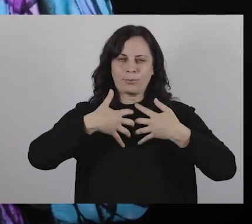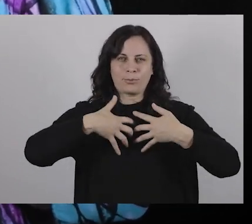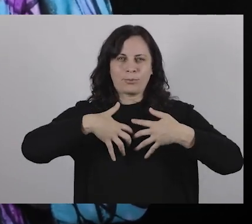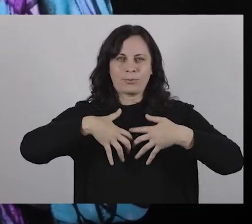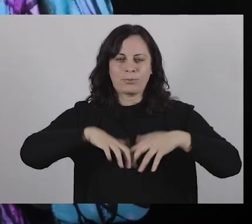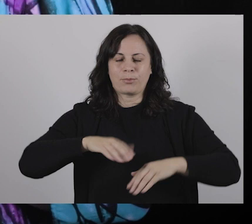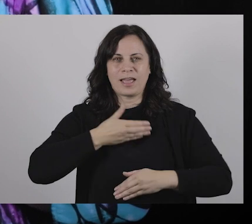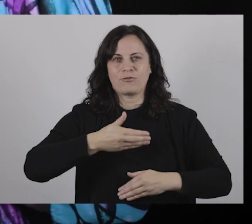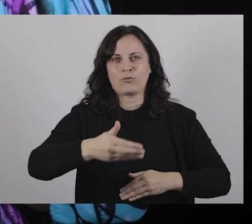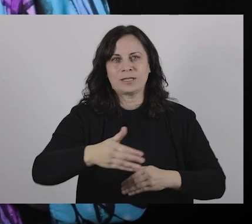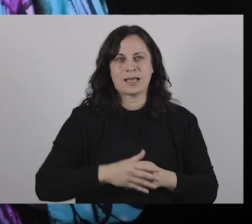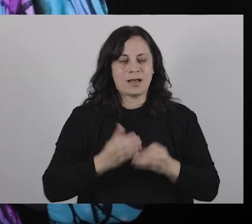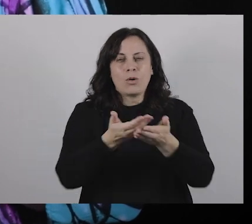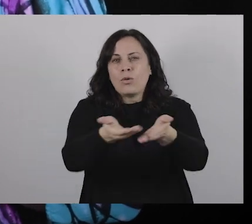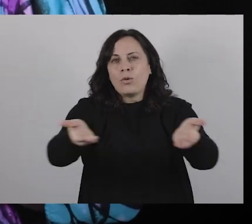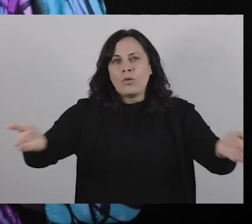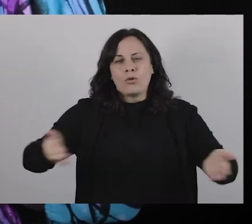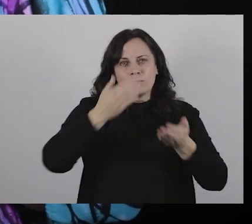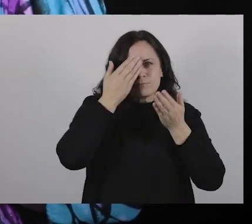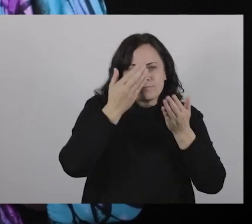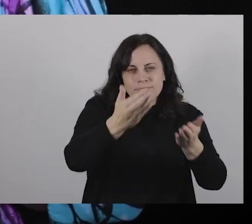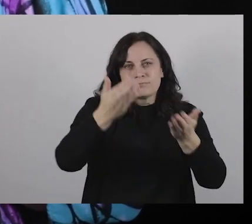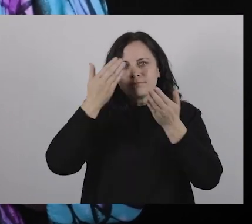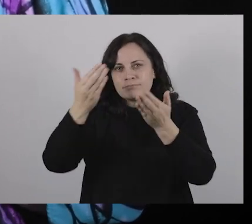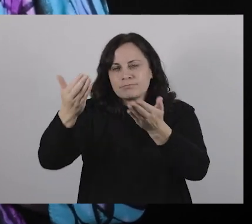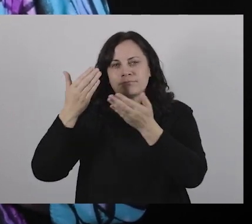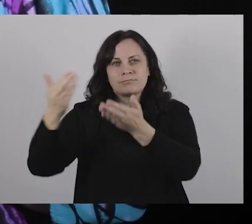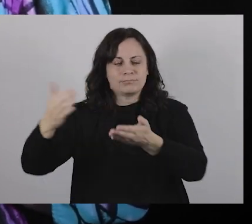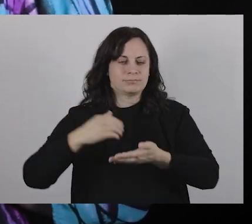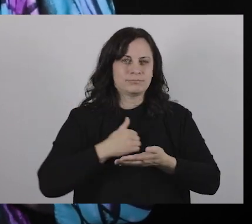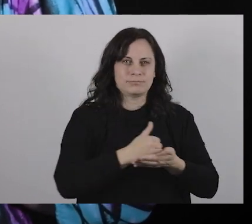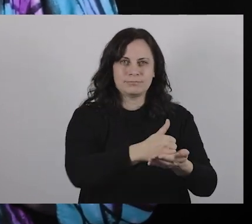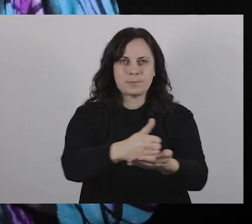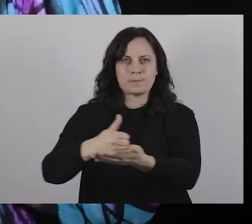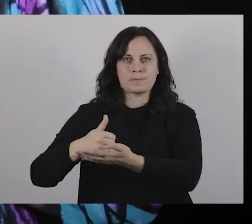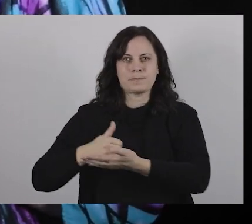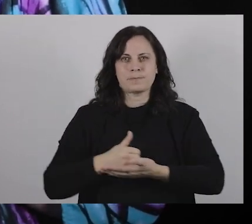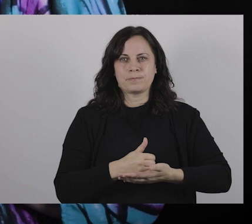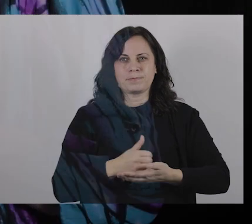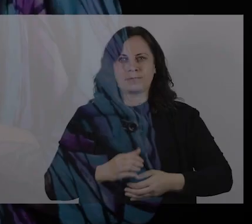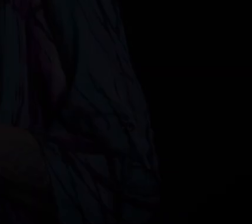And so to you all, ngā mihi. Tēnā koutou. Tēnā koutou. Tēnā koutou katoa.